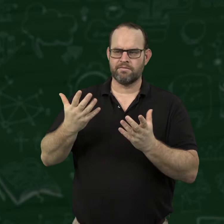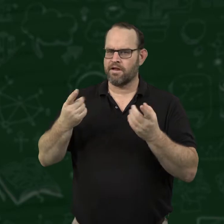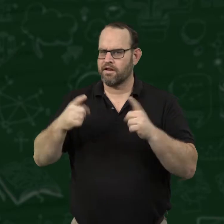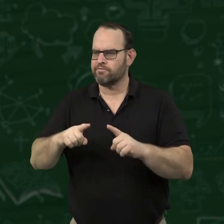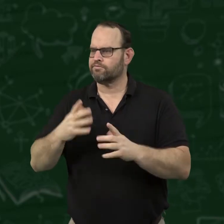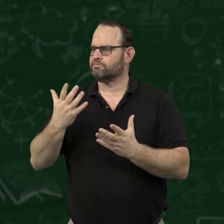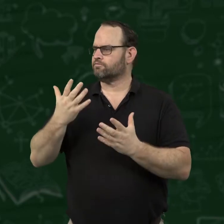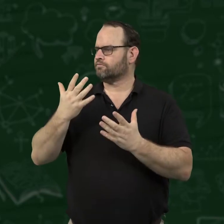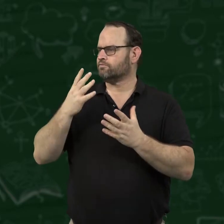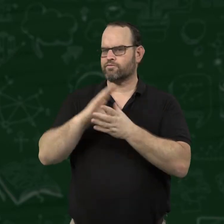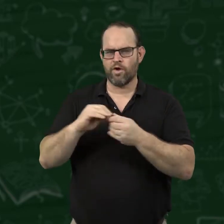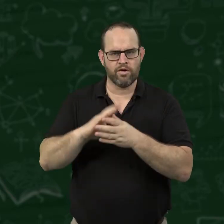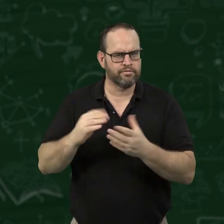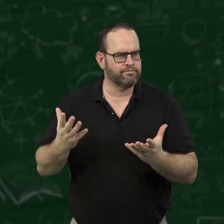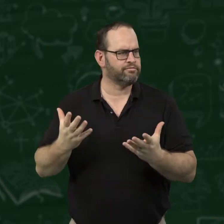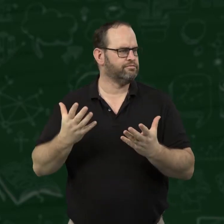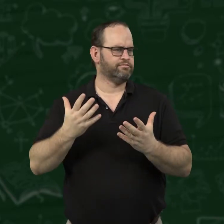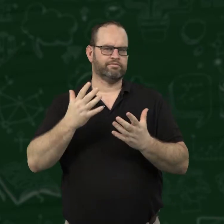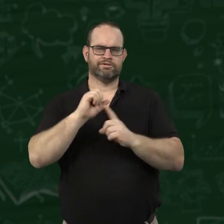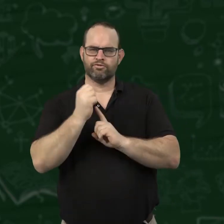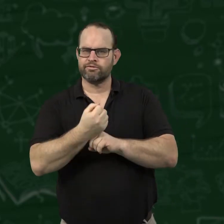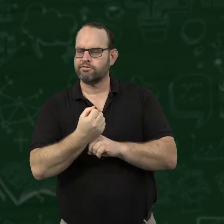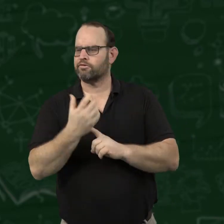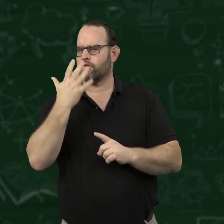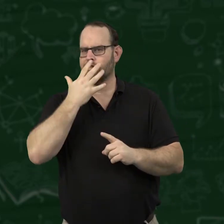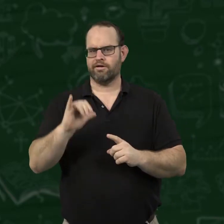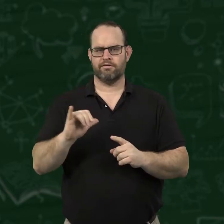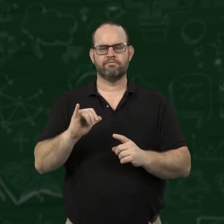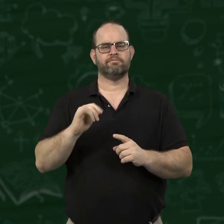What is happening in the story, what does the situation look like?